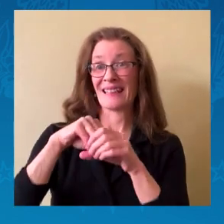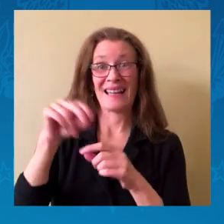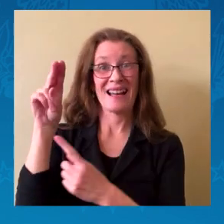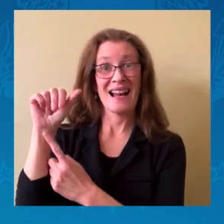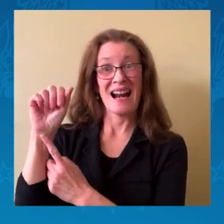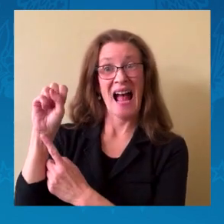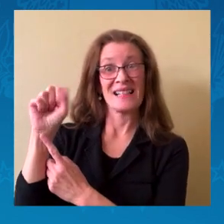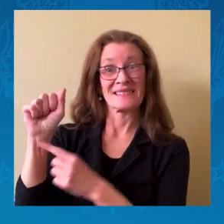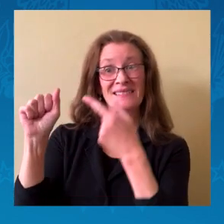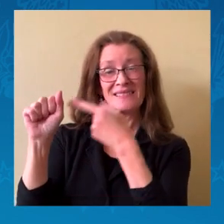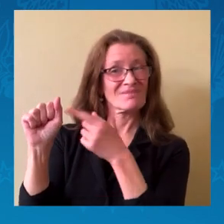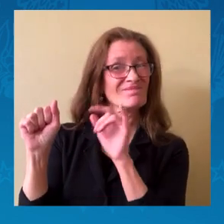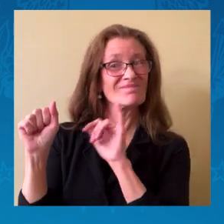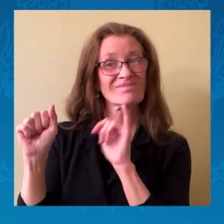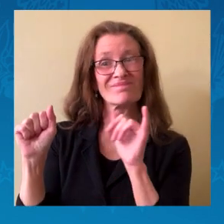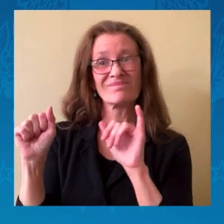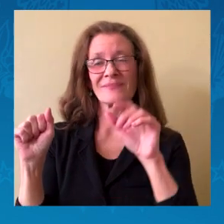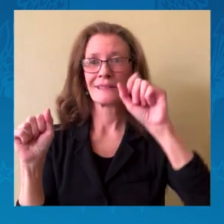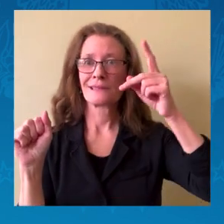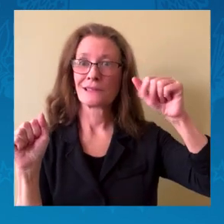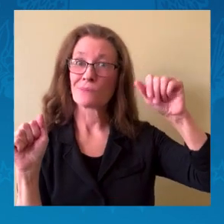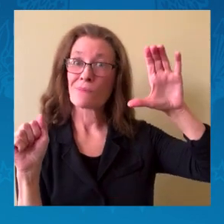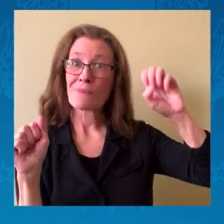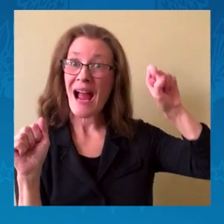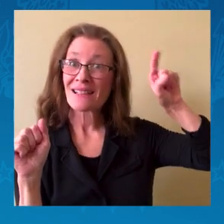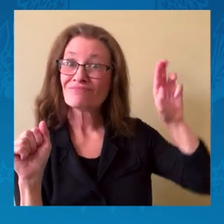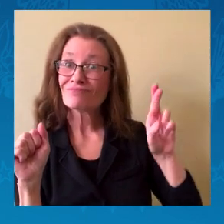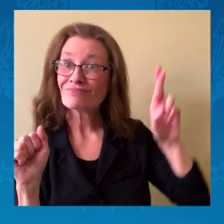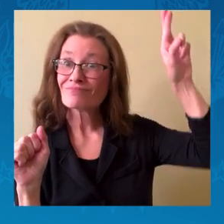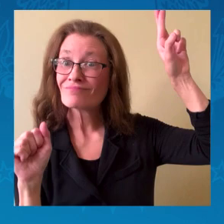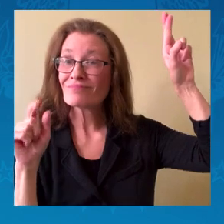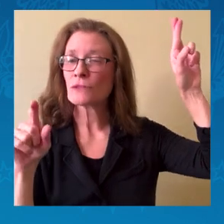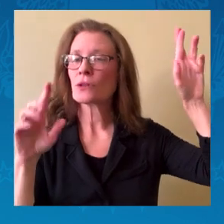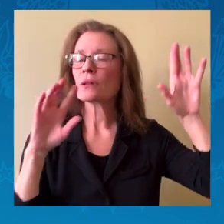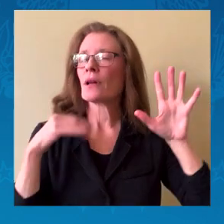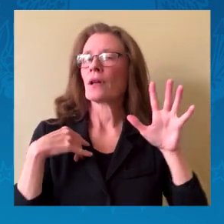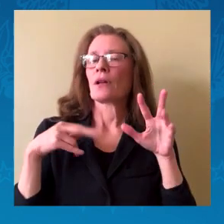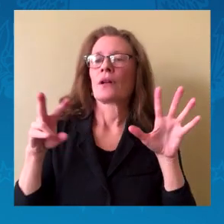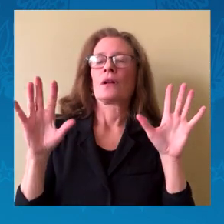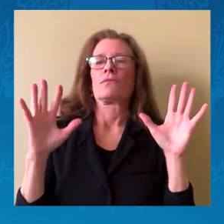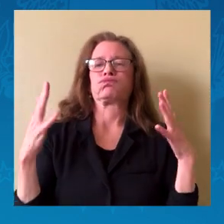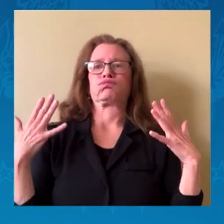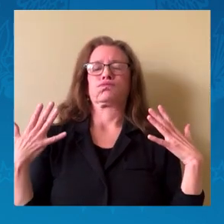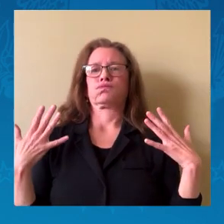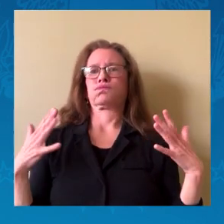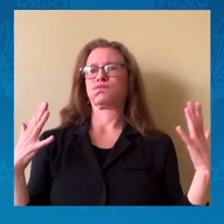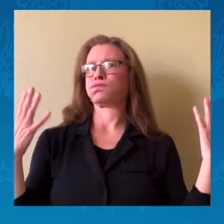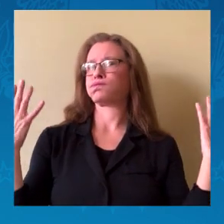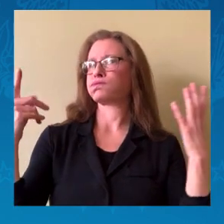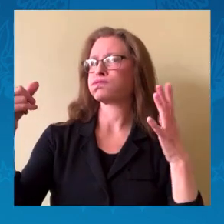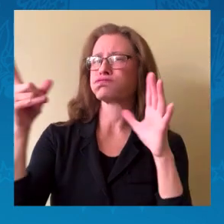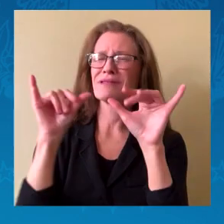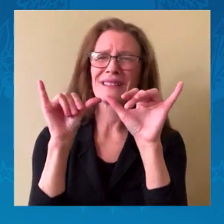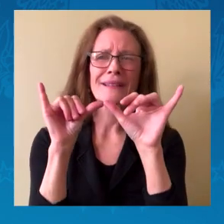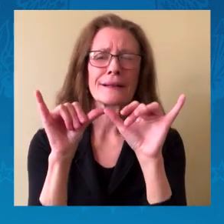It's extraordinary what our scientists, our engineers are doing in terms of creating technology